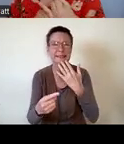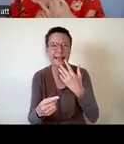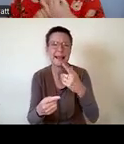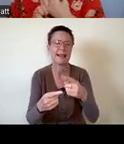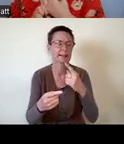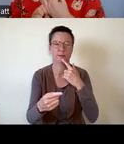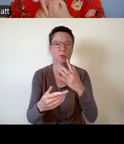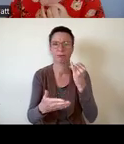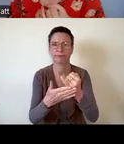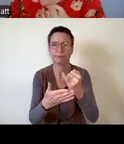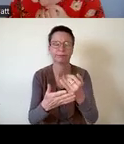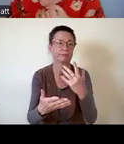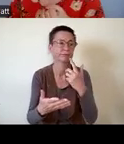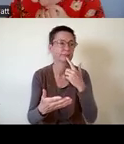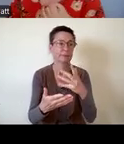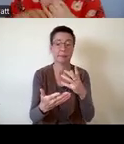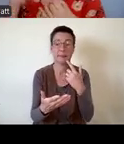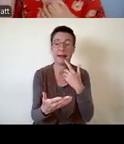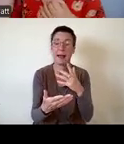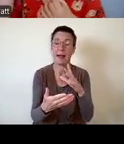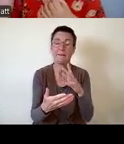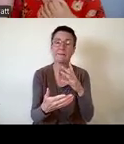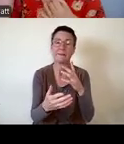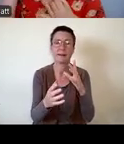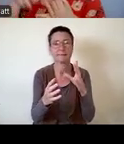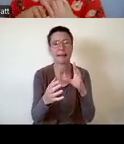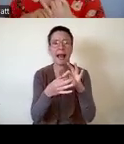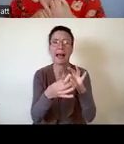might have engagement baits. By that, I mean ones where they say,